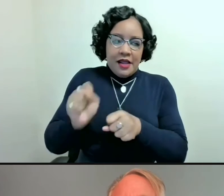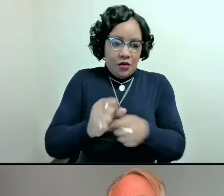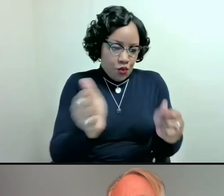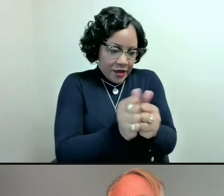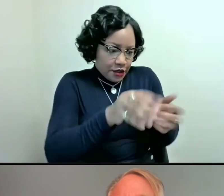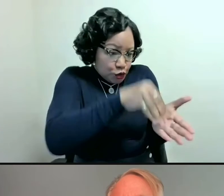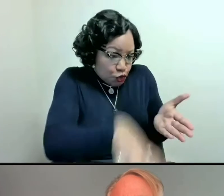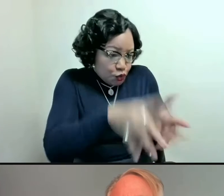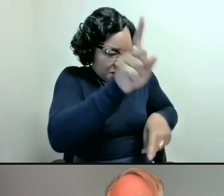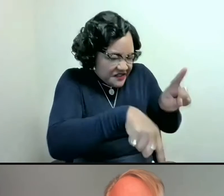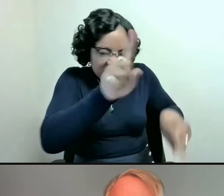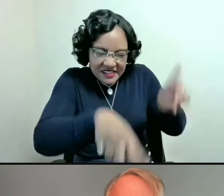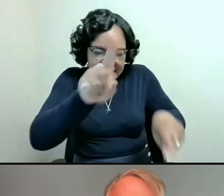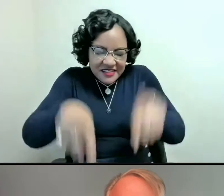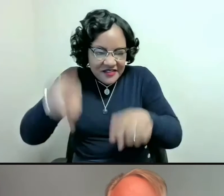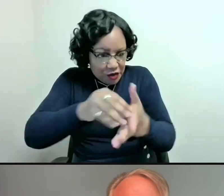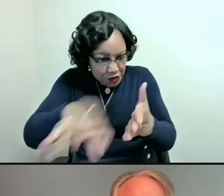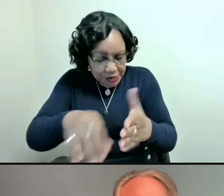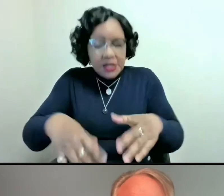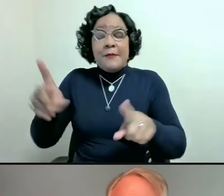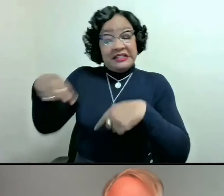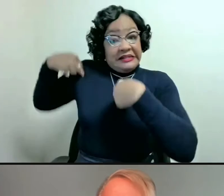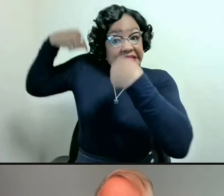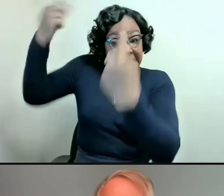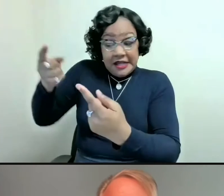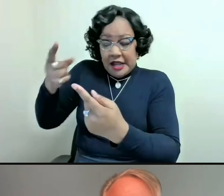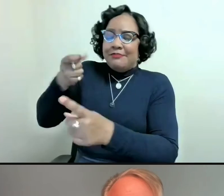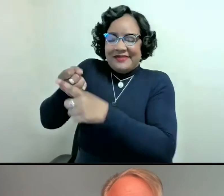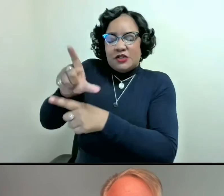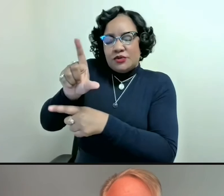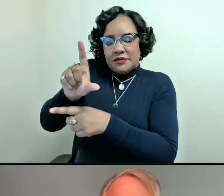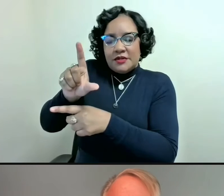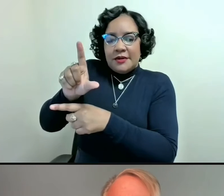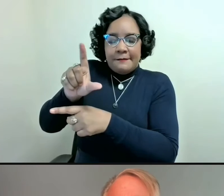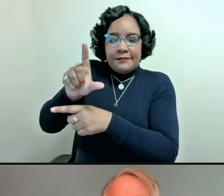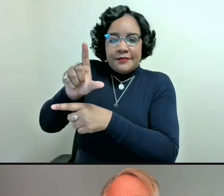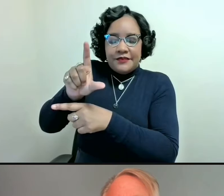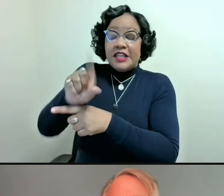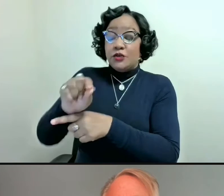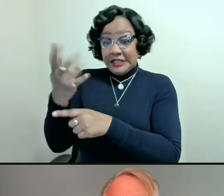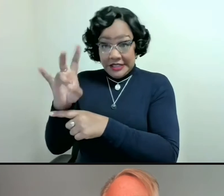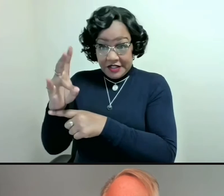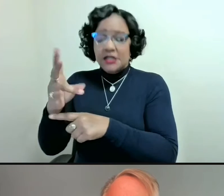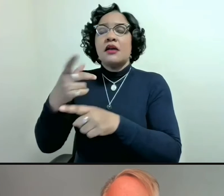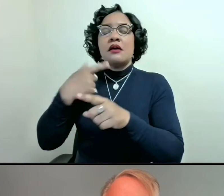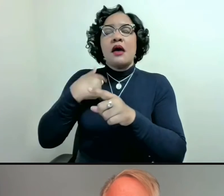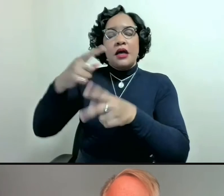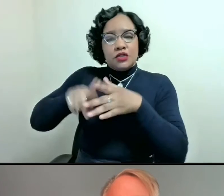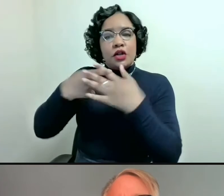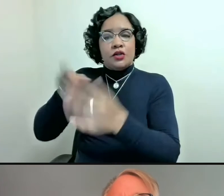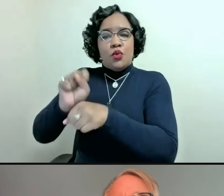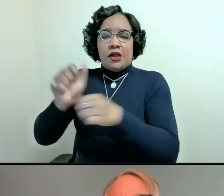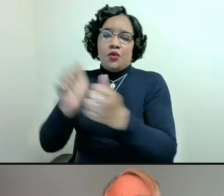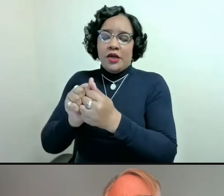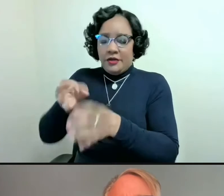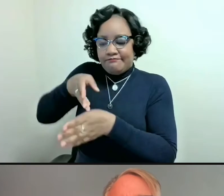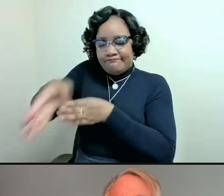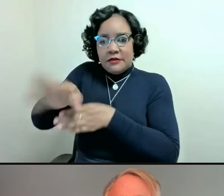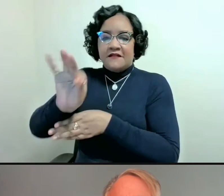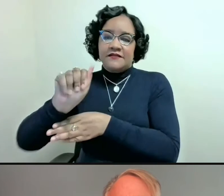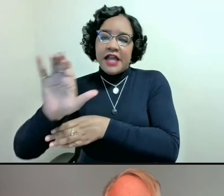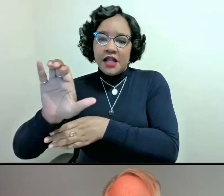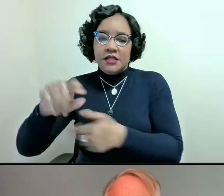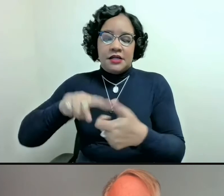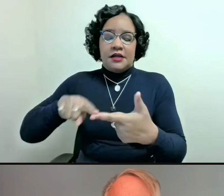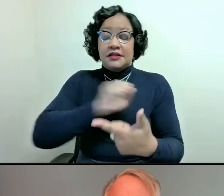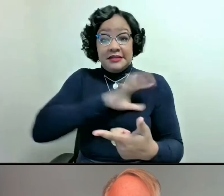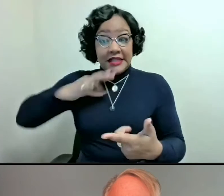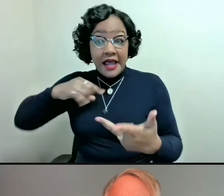At 2017, I've been working with a very amount of students